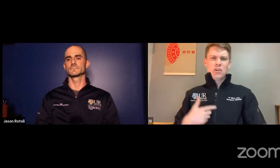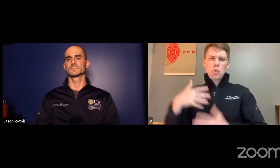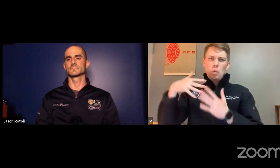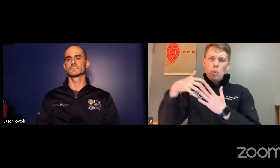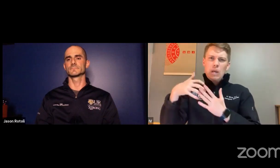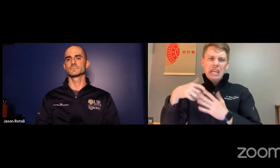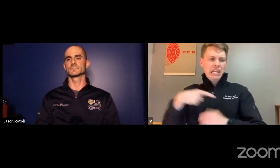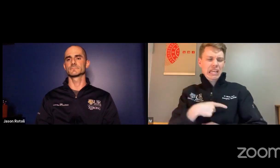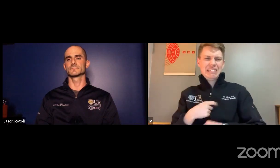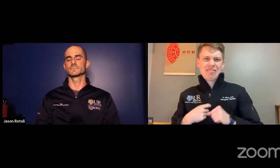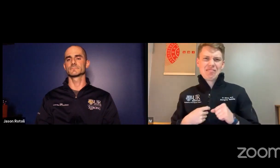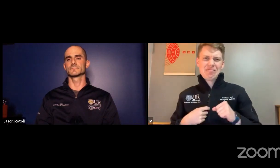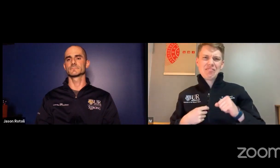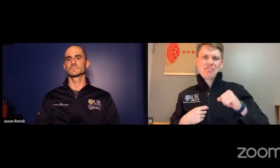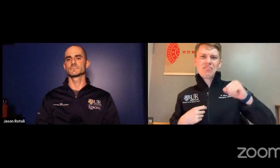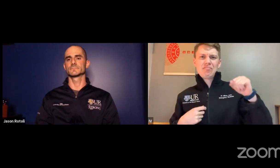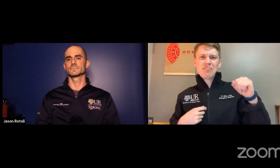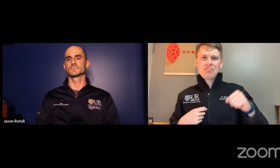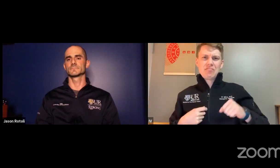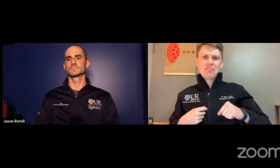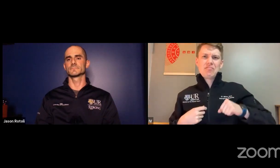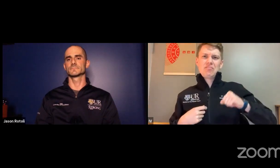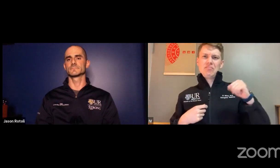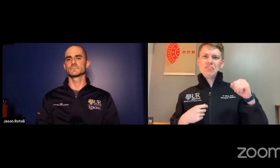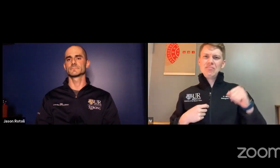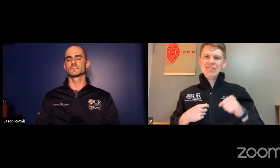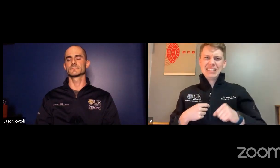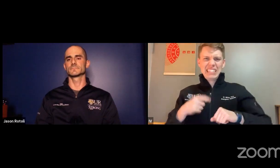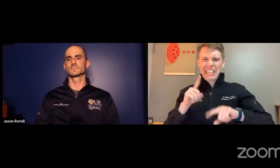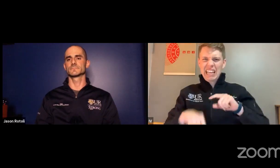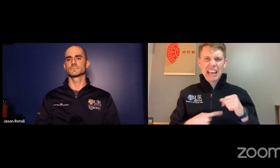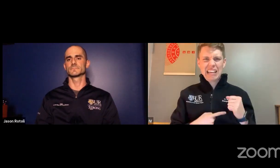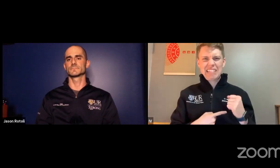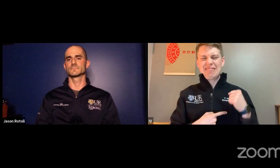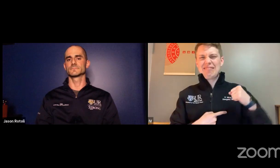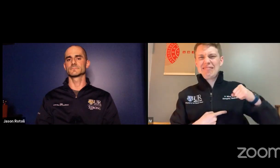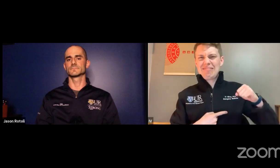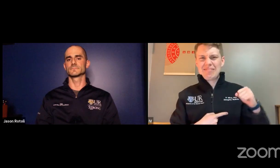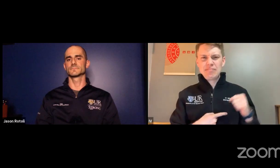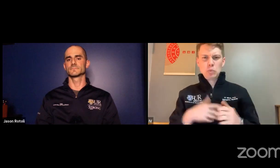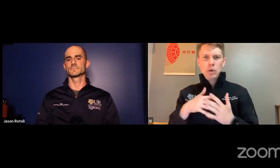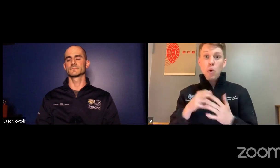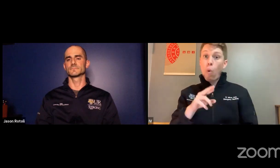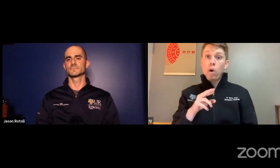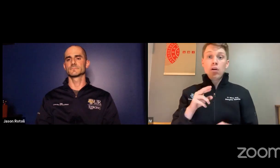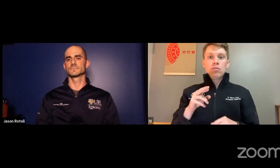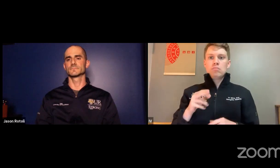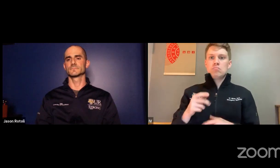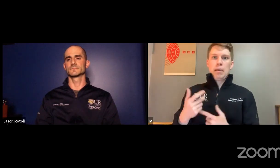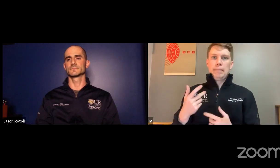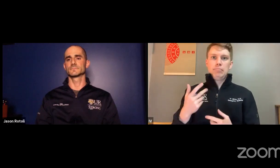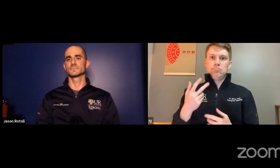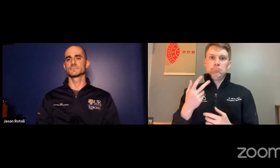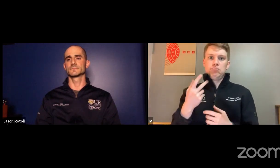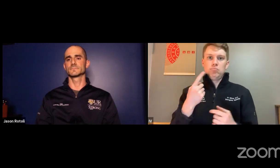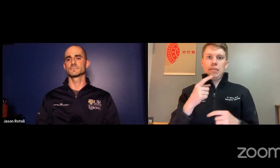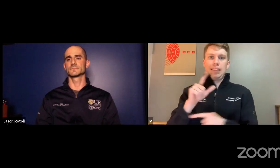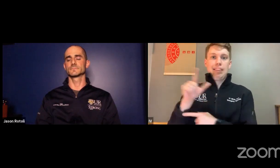hanging down and unable to be utilized. If someone has a severe stroke they're unable to move one side